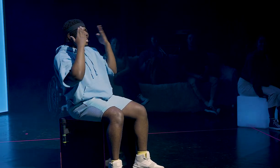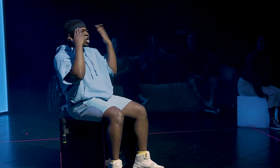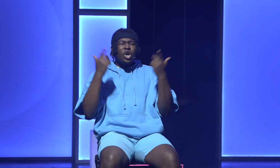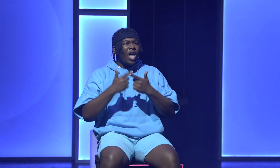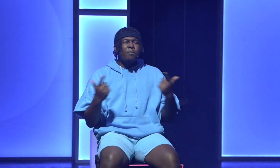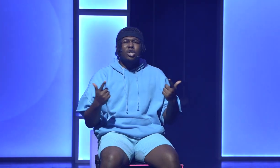I know I'm lost.